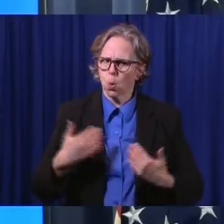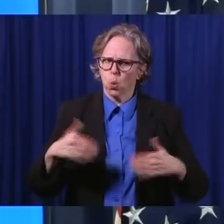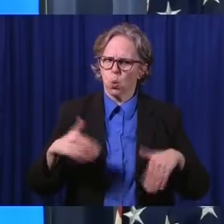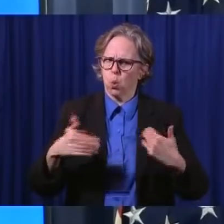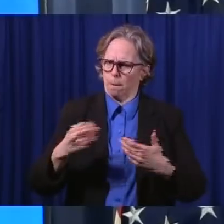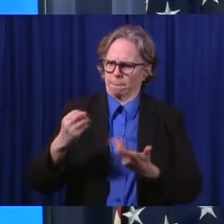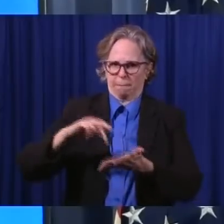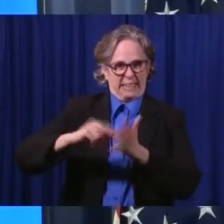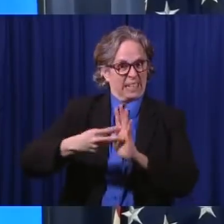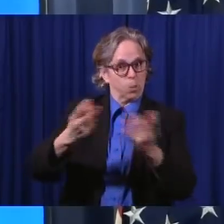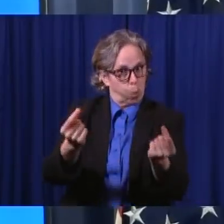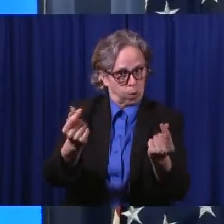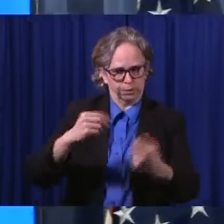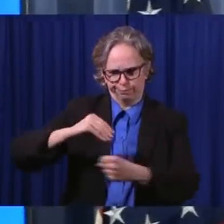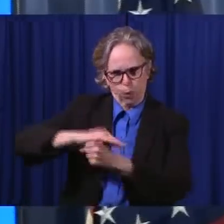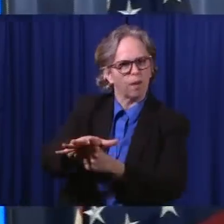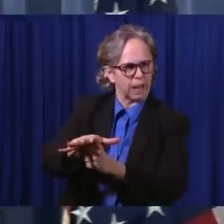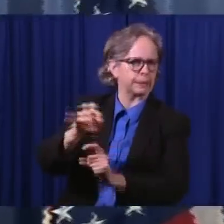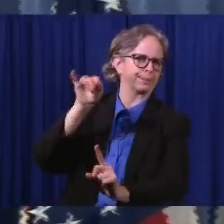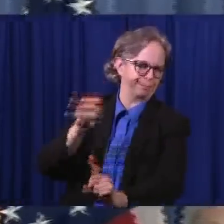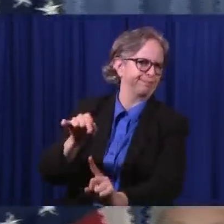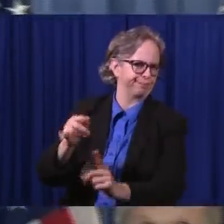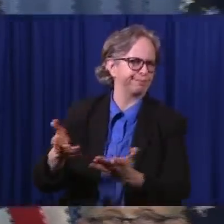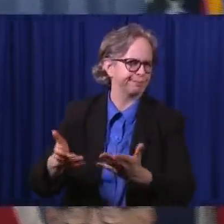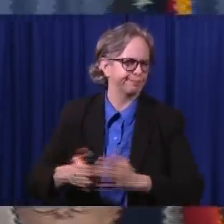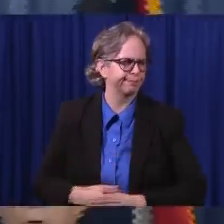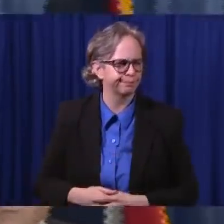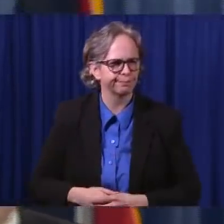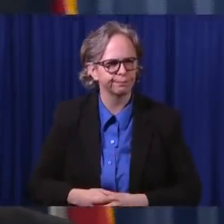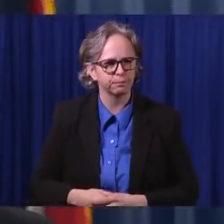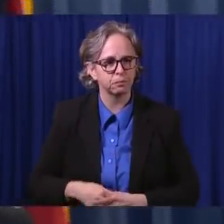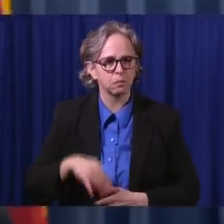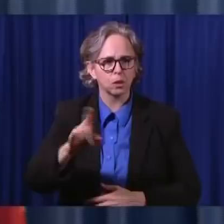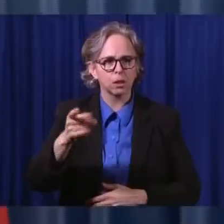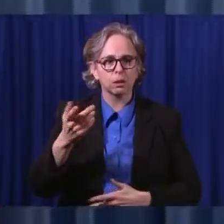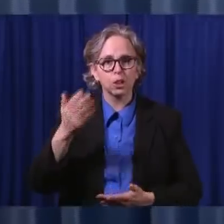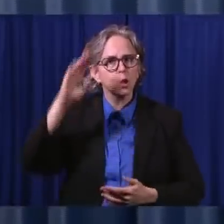INCREASED BY 54 FOR A TOTAL OF 2098 OF THE FELLOW OHIO HAVE